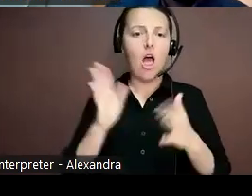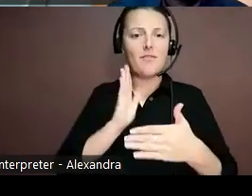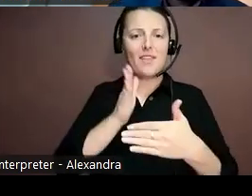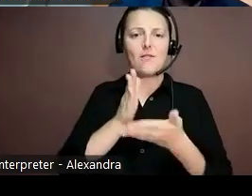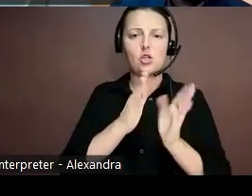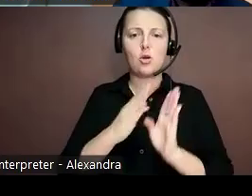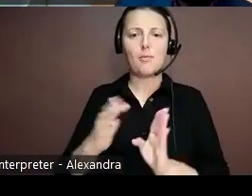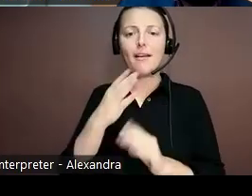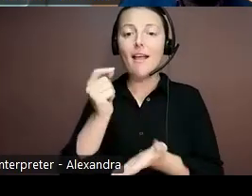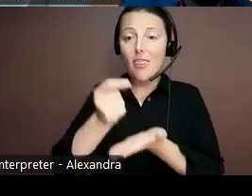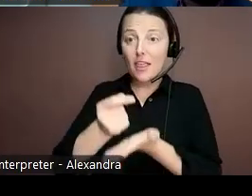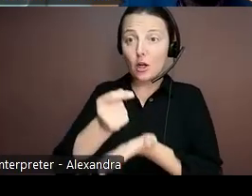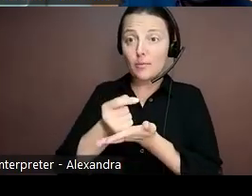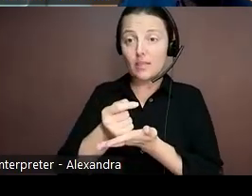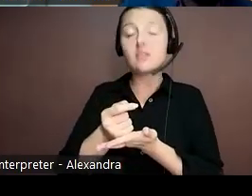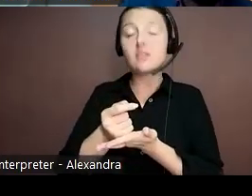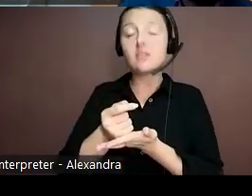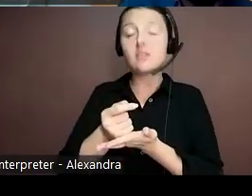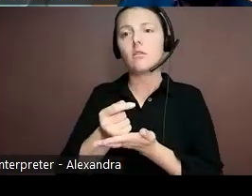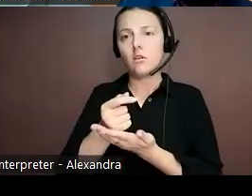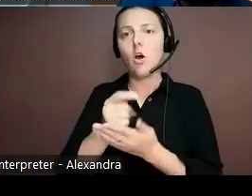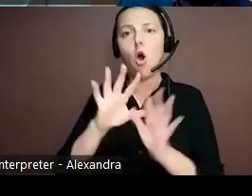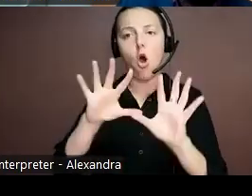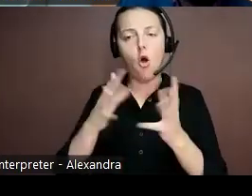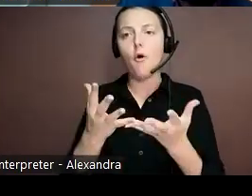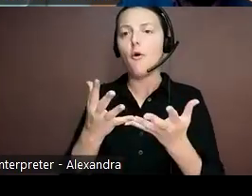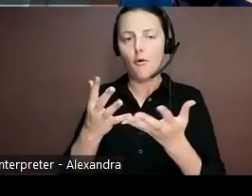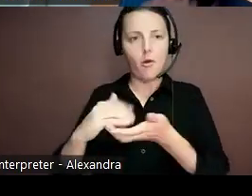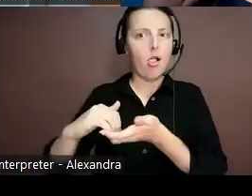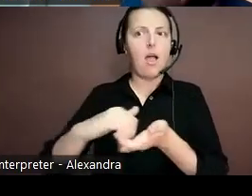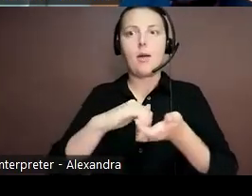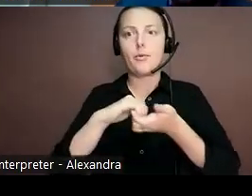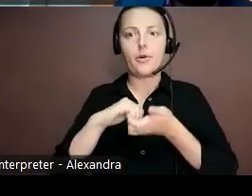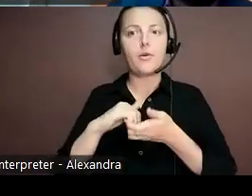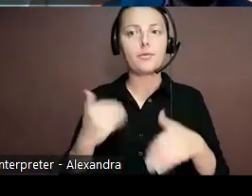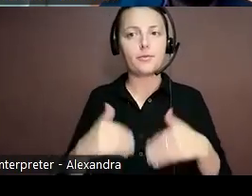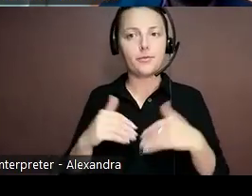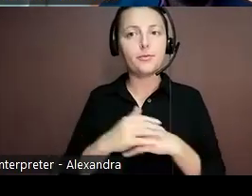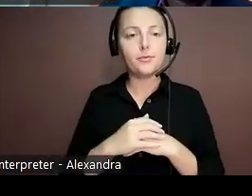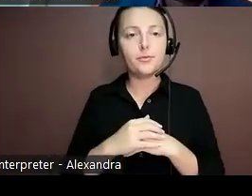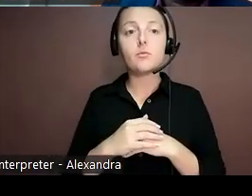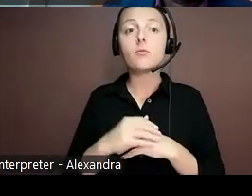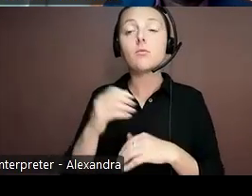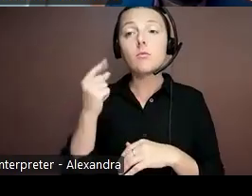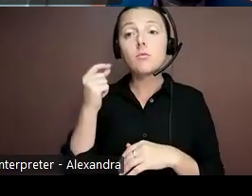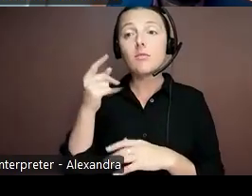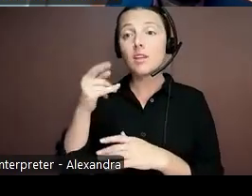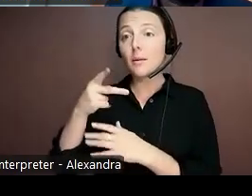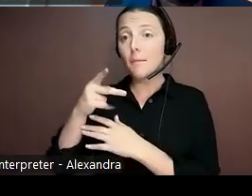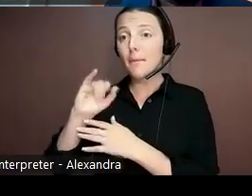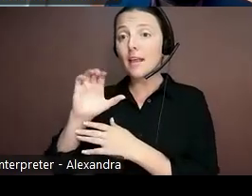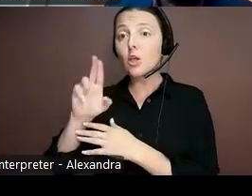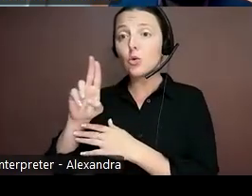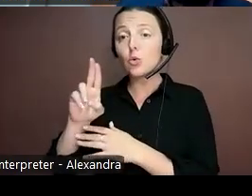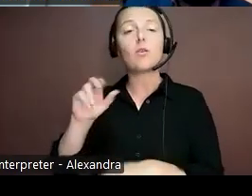as well. Um now the PQ doesn't um is not tailored for people with intellectual disabilities or